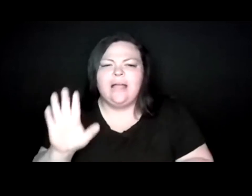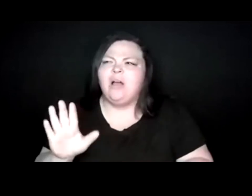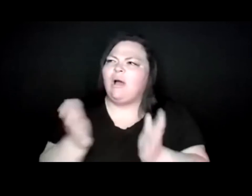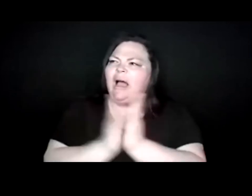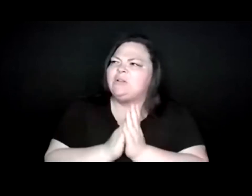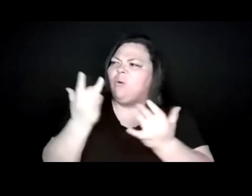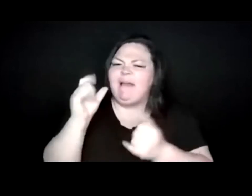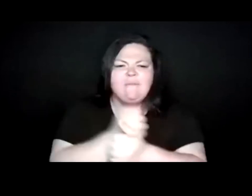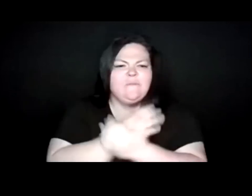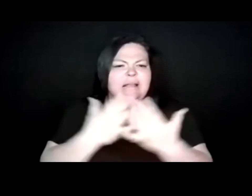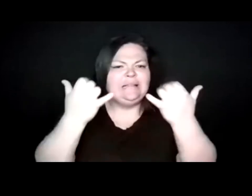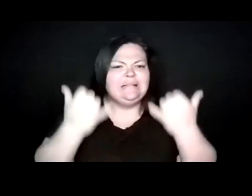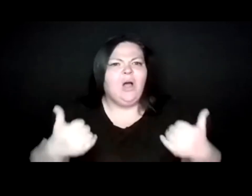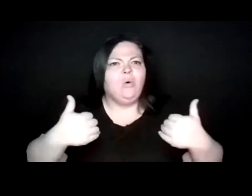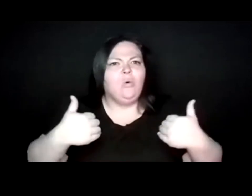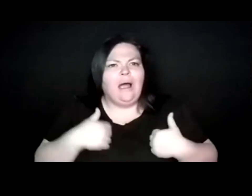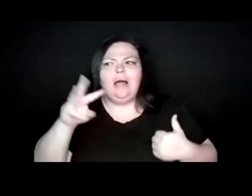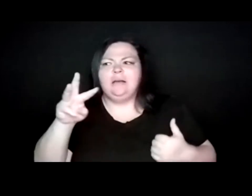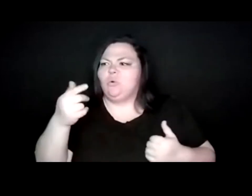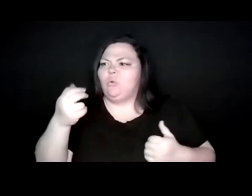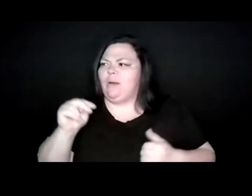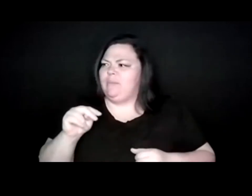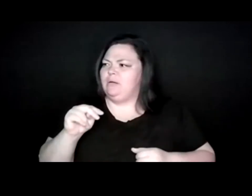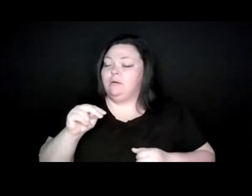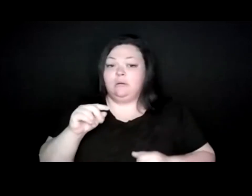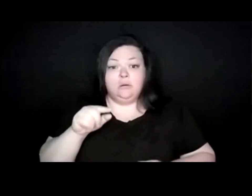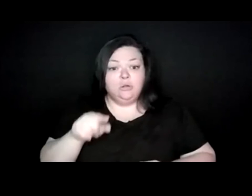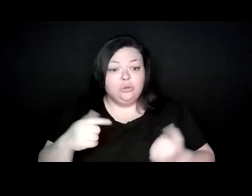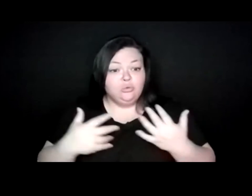a weapon in your mind– do you dread/ the snake under your own bed? /